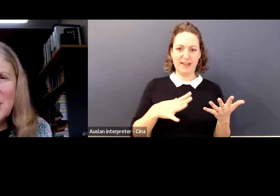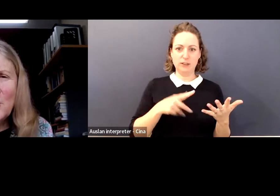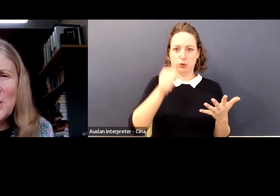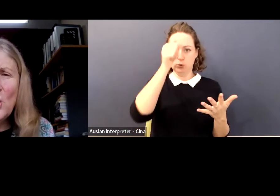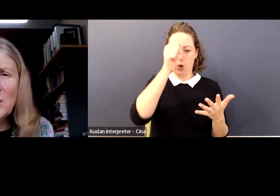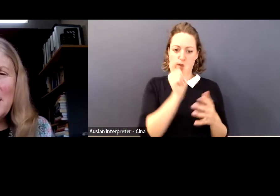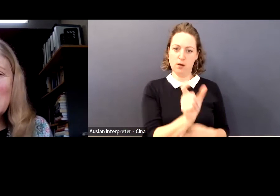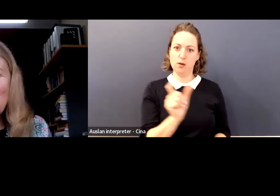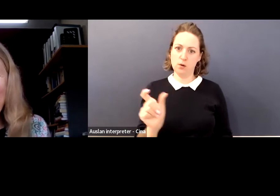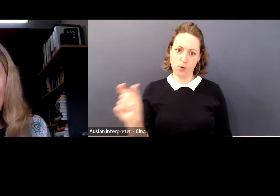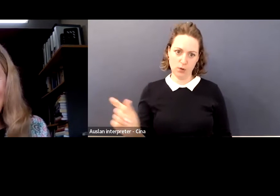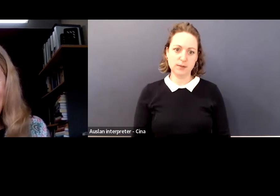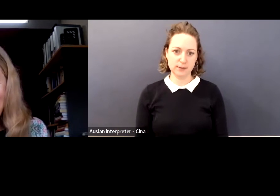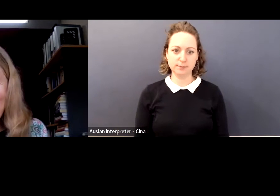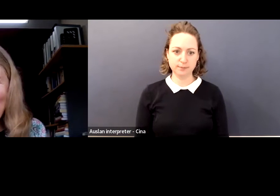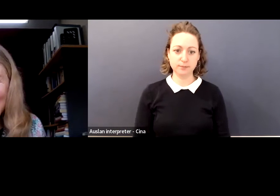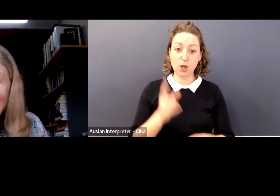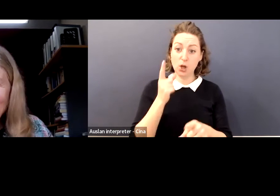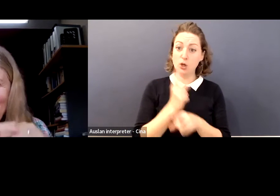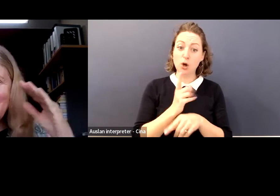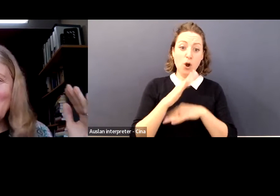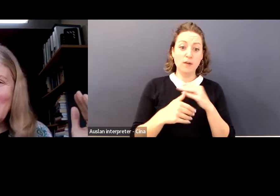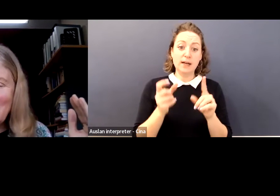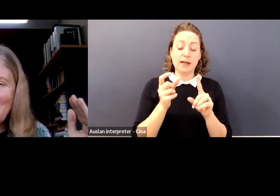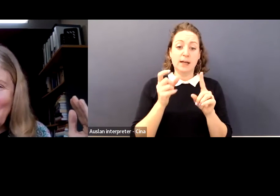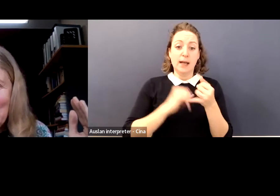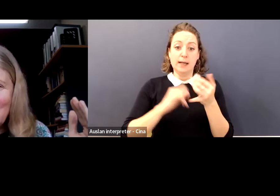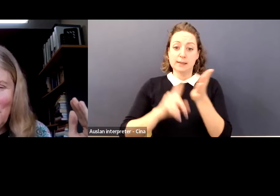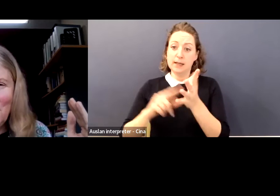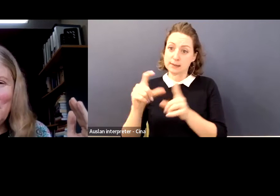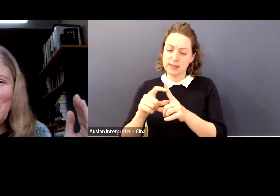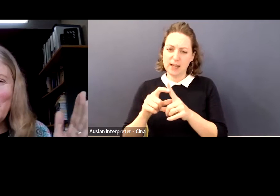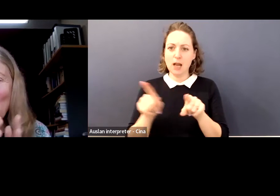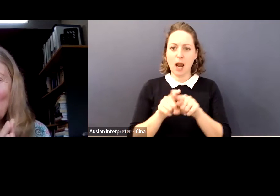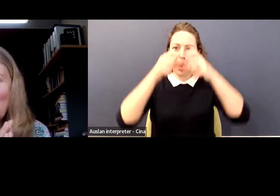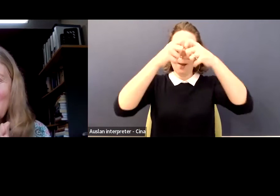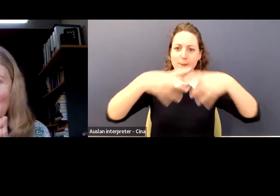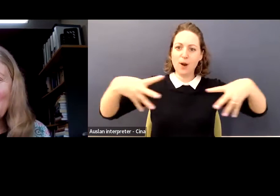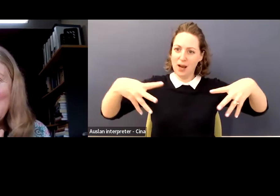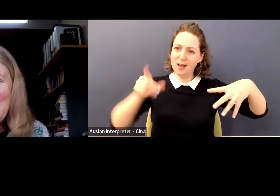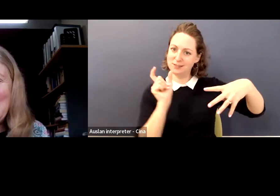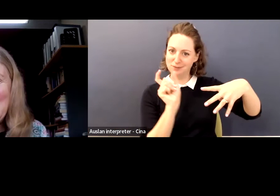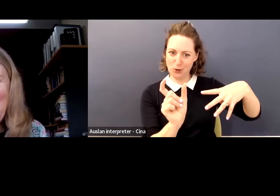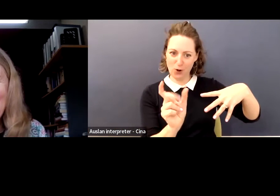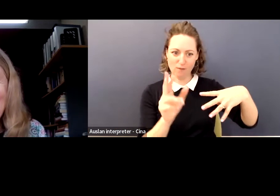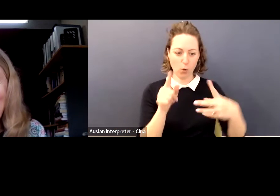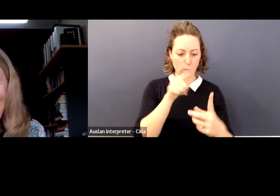So we talk about a specific learning disorder as being an umbrella term for three key academic